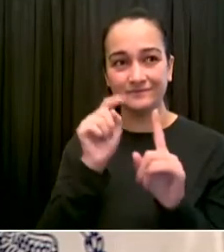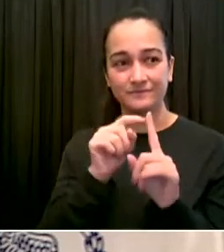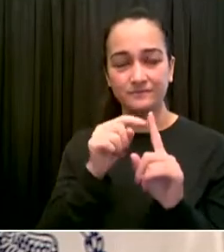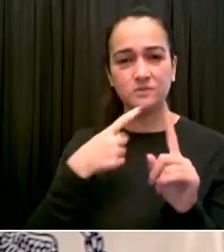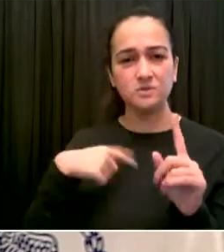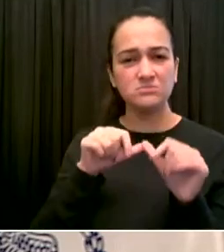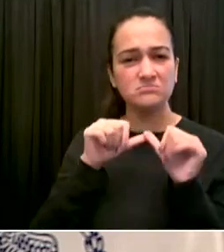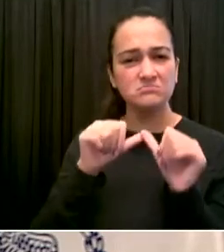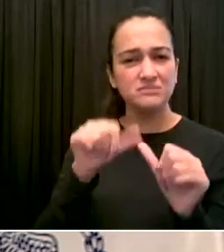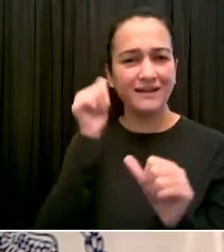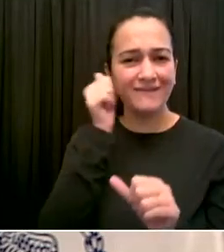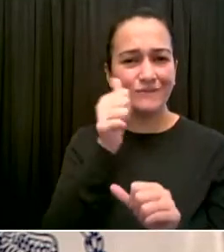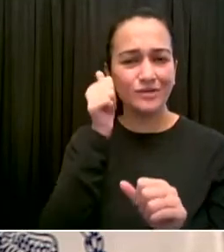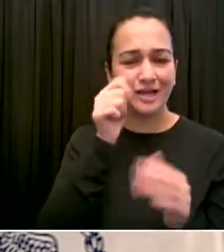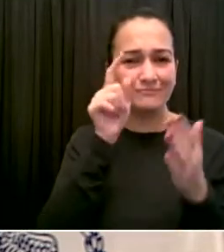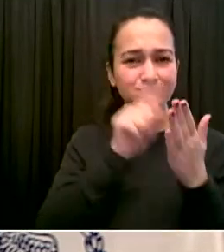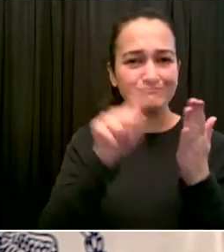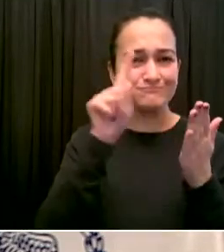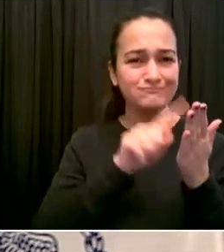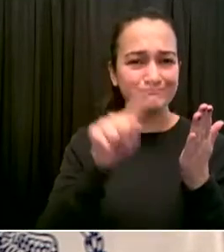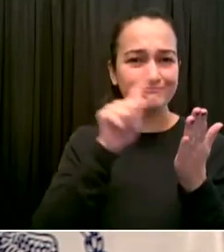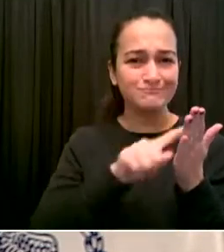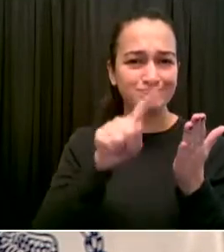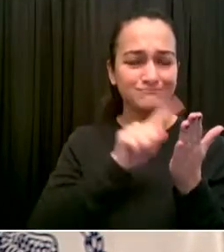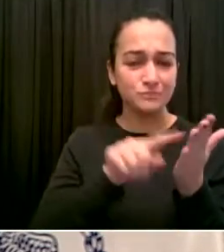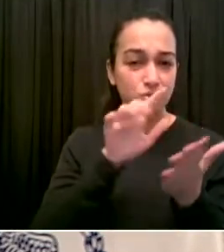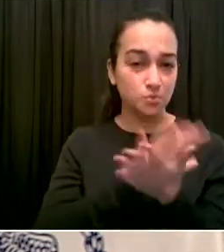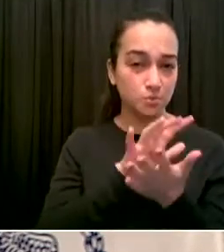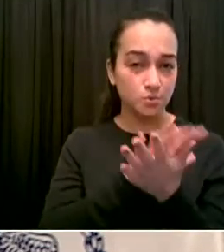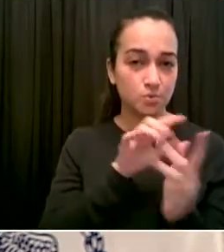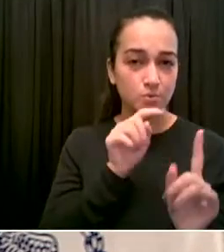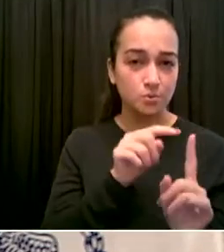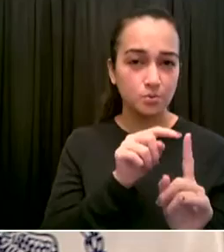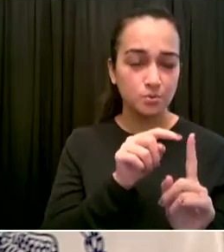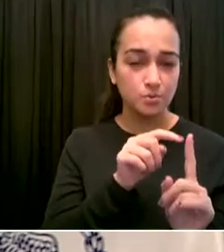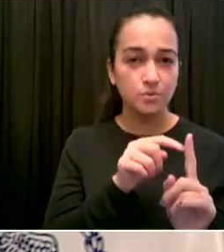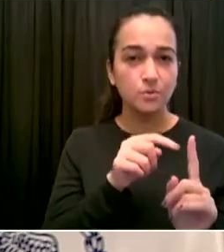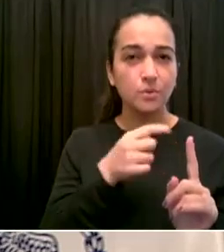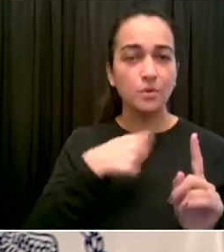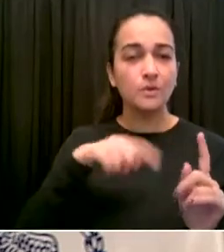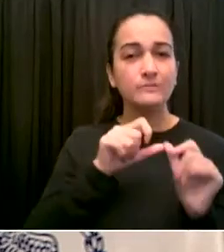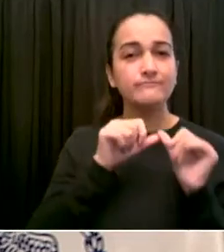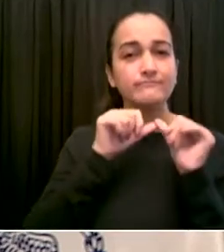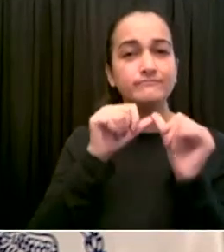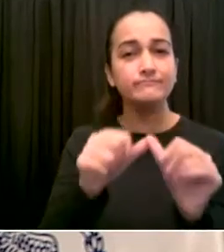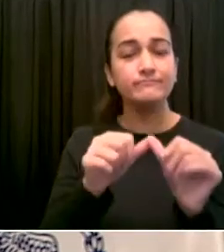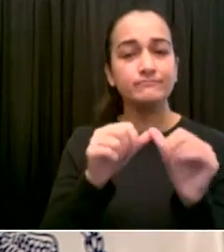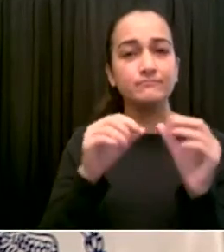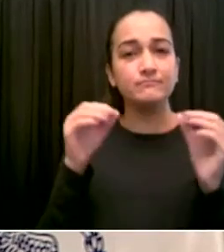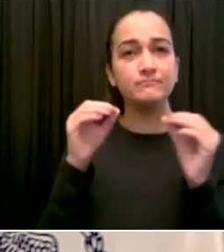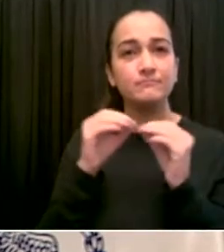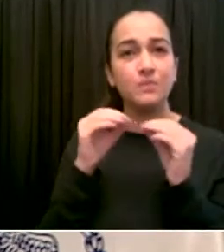SITUATION.